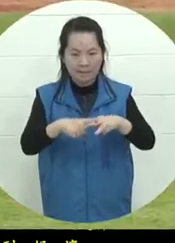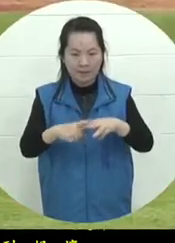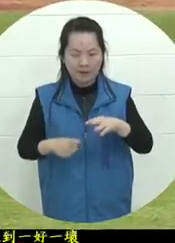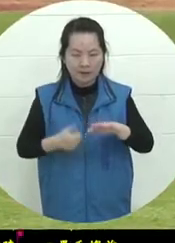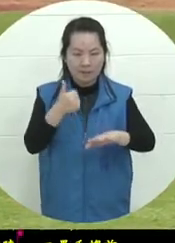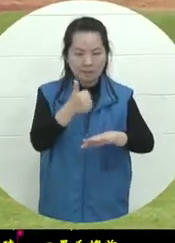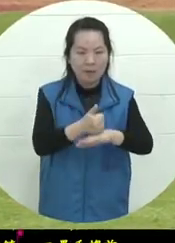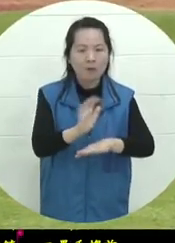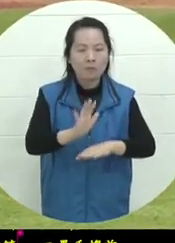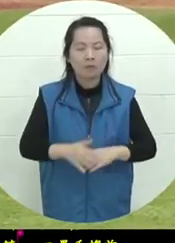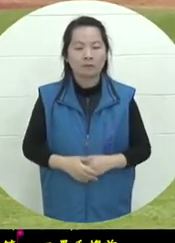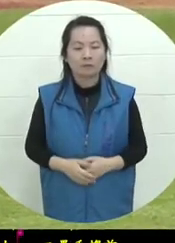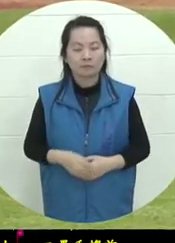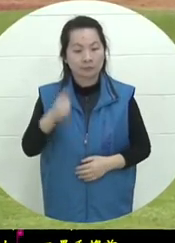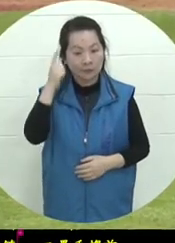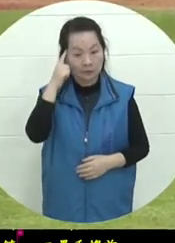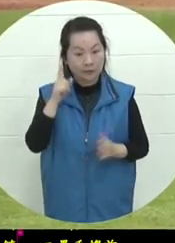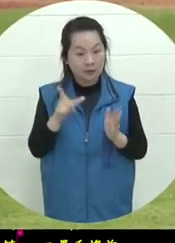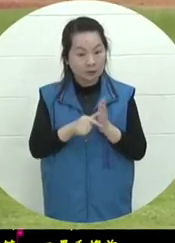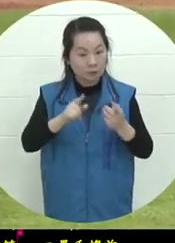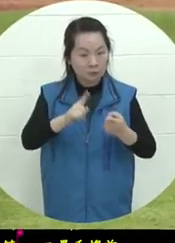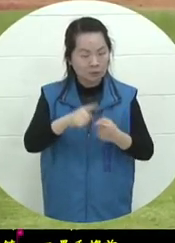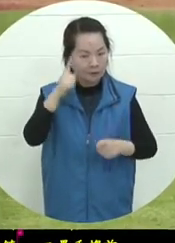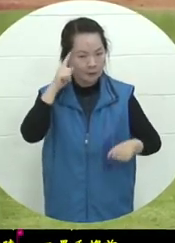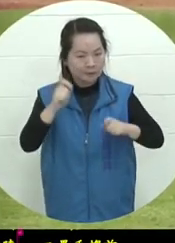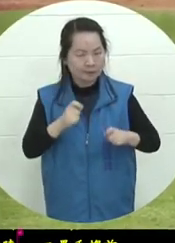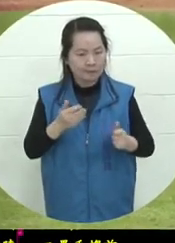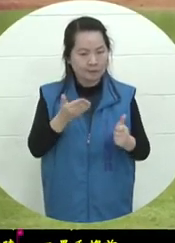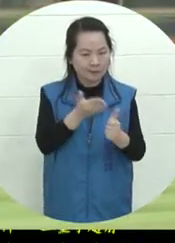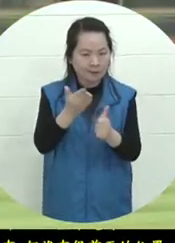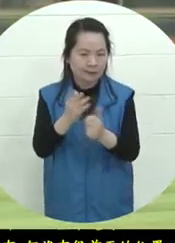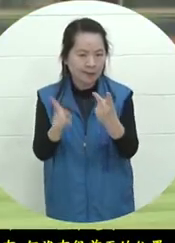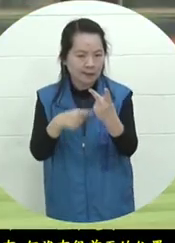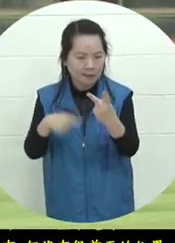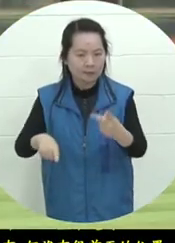there is a chance, let's see how to create a double play and get more outs.